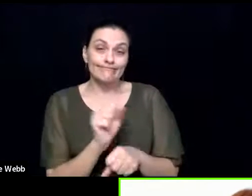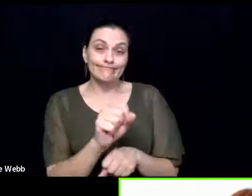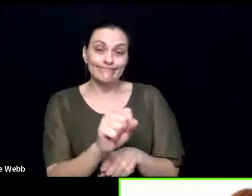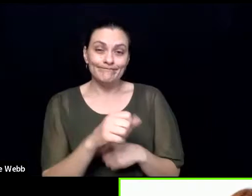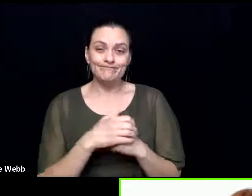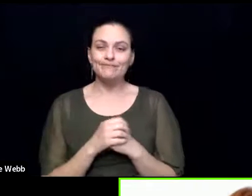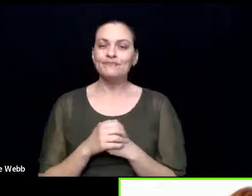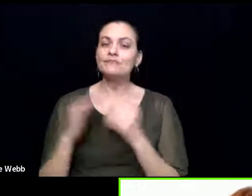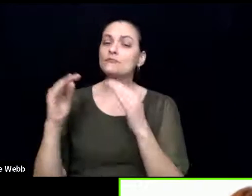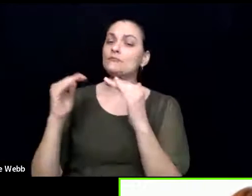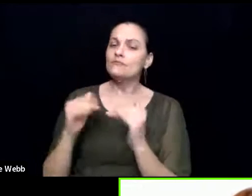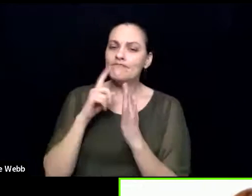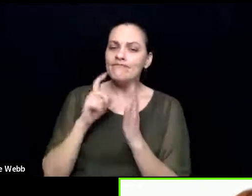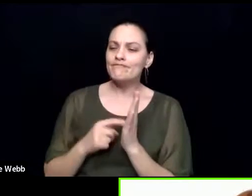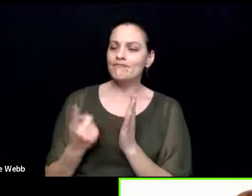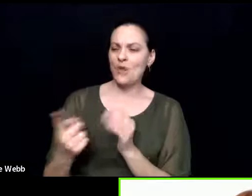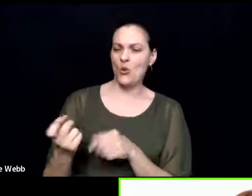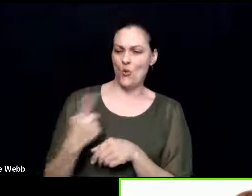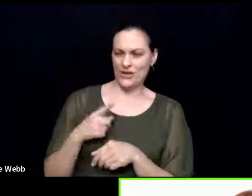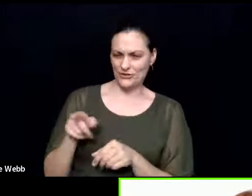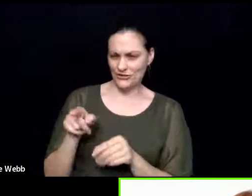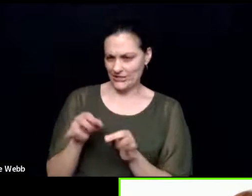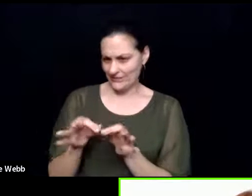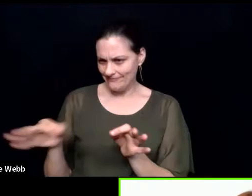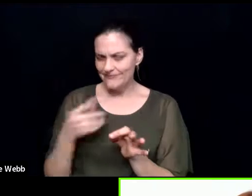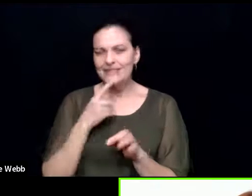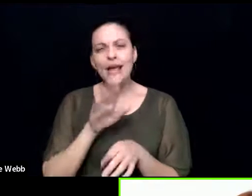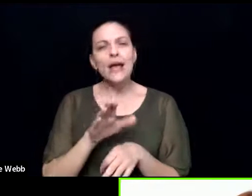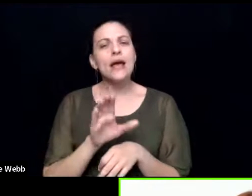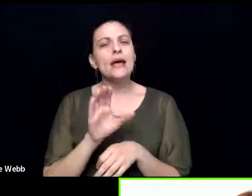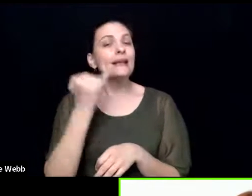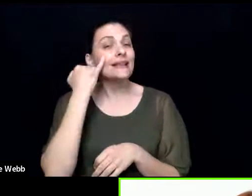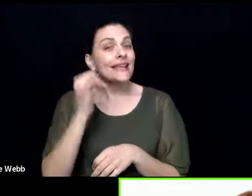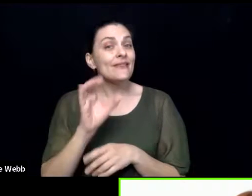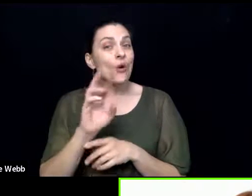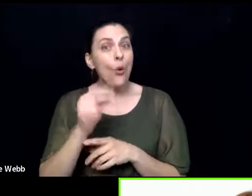order to make changes, how do you encourage leadership to not just look at the numbers